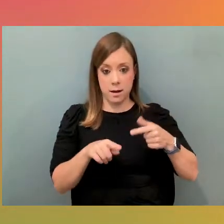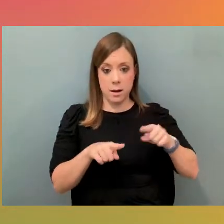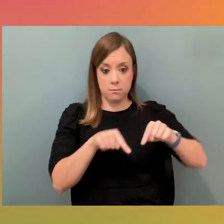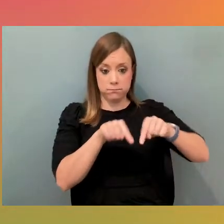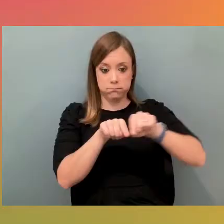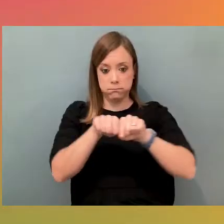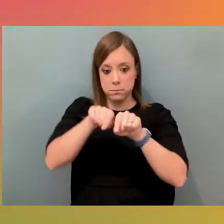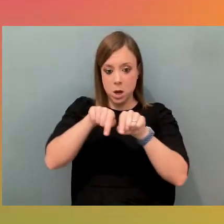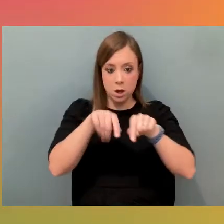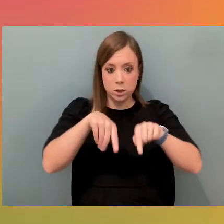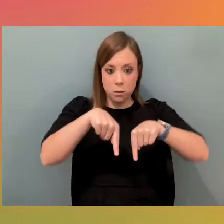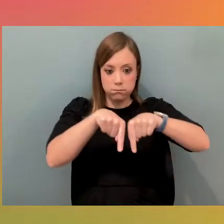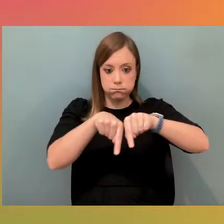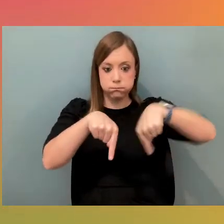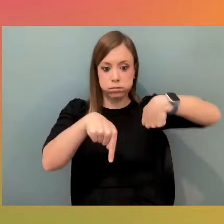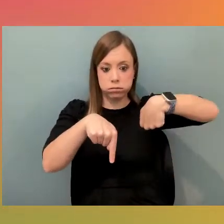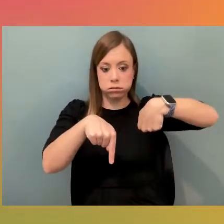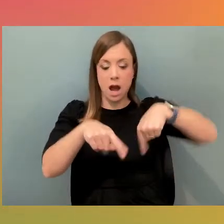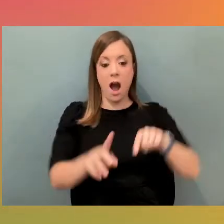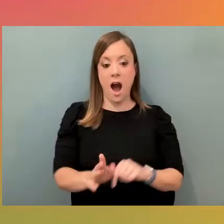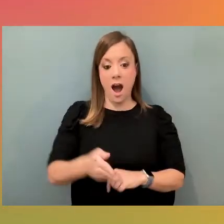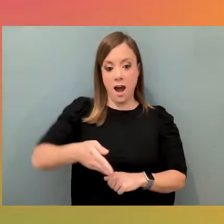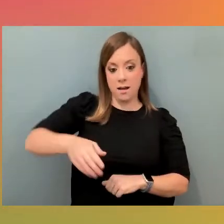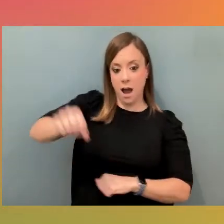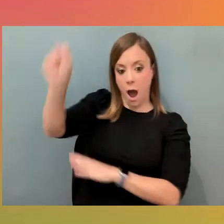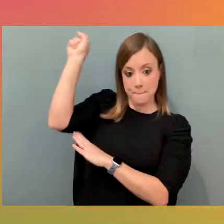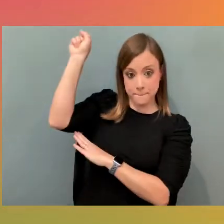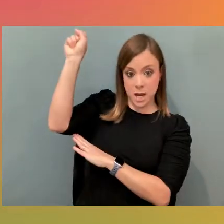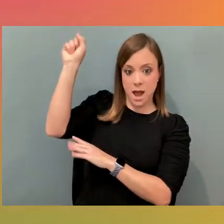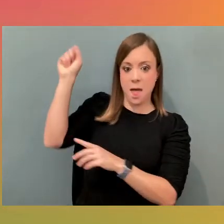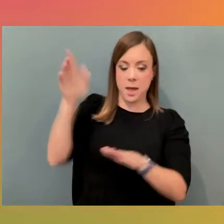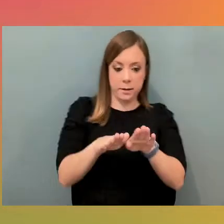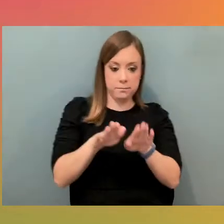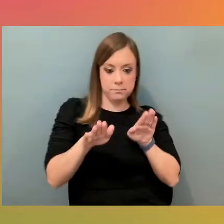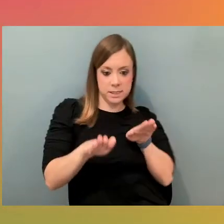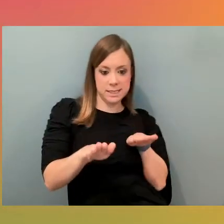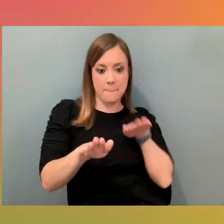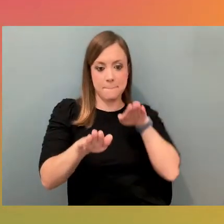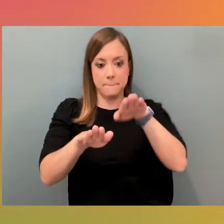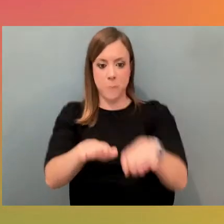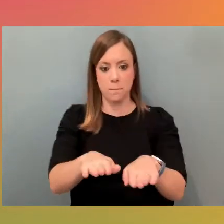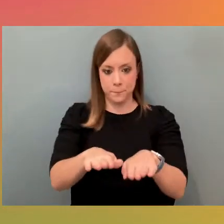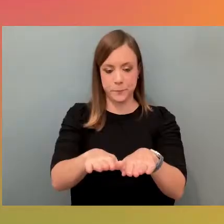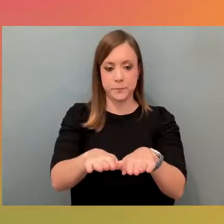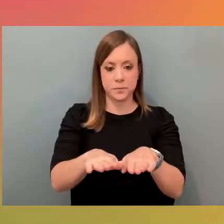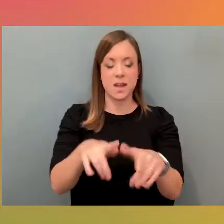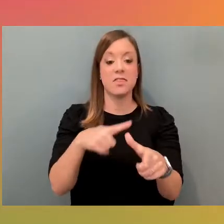COBRA. EXHALE, DOWNWARD FACING DOG. LIFT THE LEFT LEG AS YOU INHALE AND STEP OR PLACE THE FOOT ALL